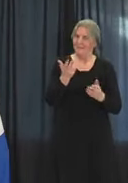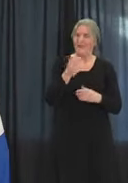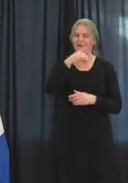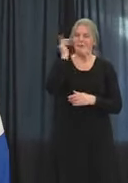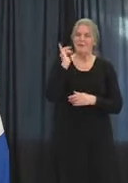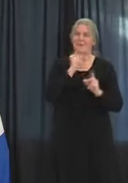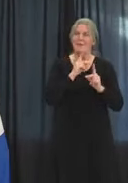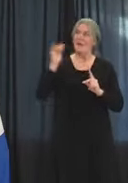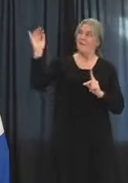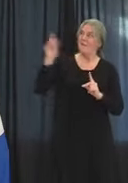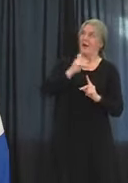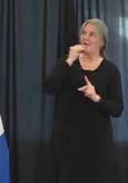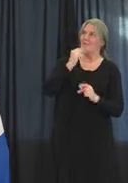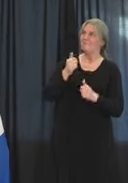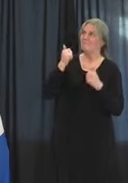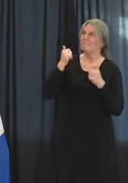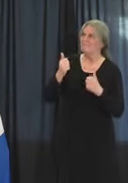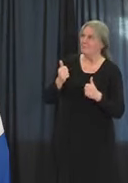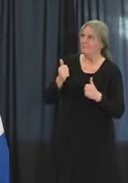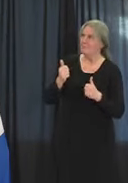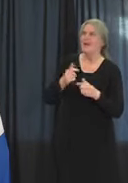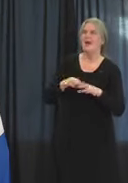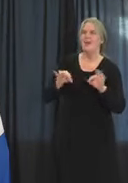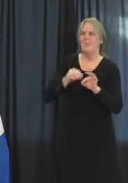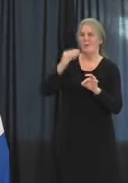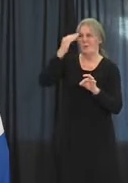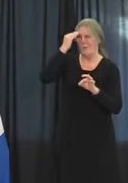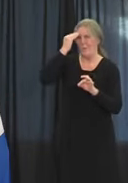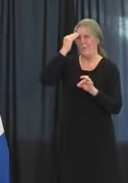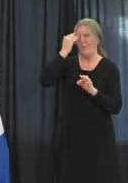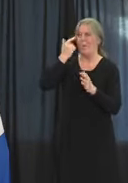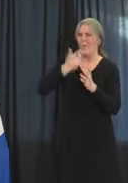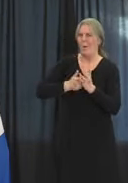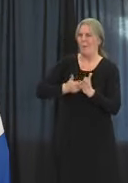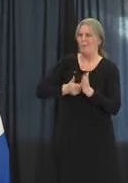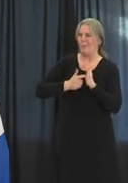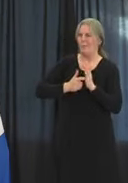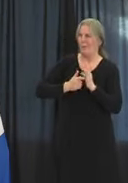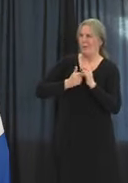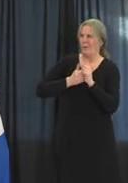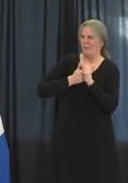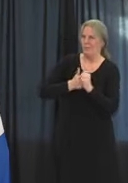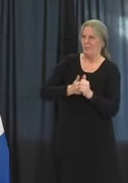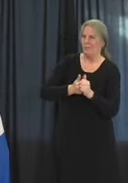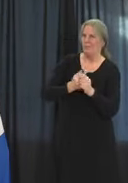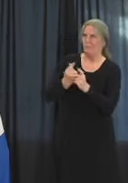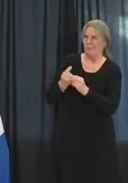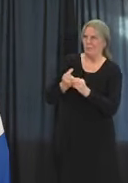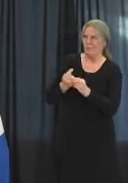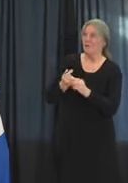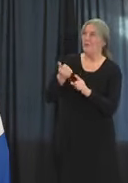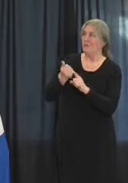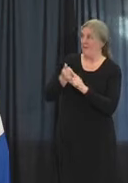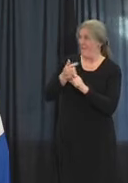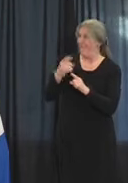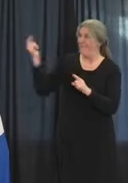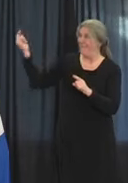You cook -- Yukoners coming home, welcome home. Make sure you know what you're supposed to do. Everybody is counting on you to